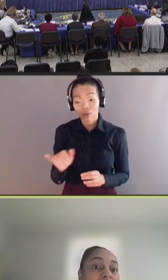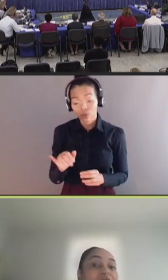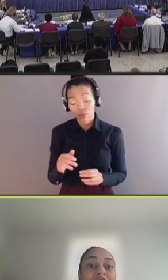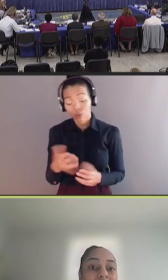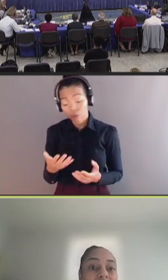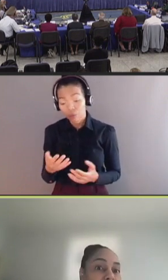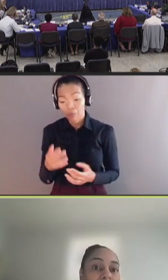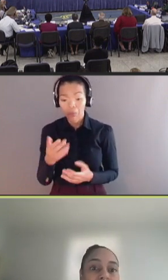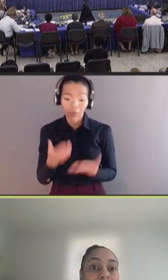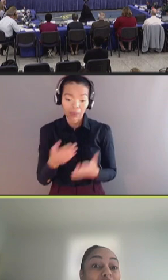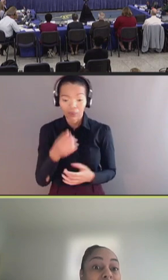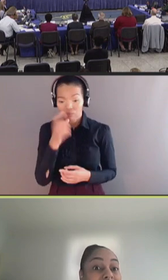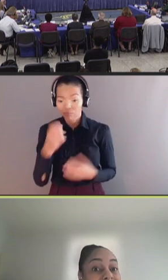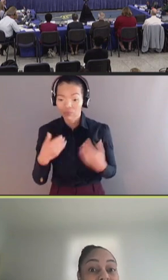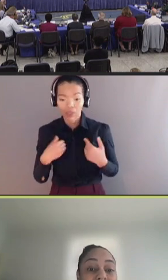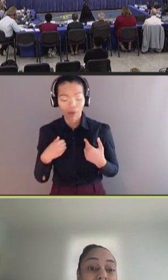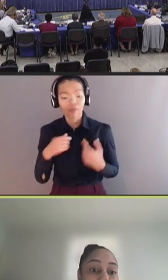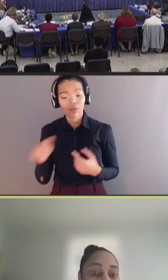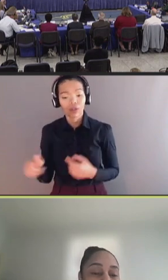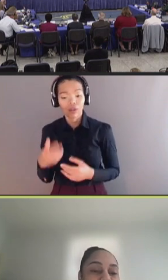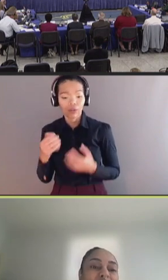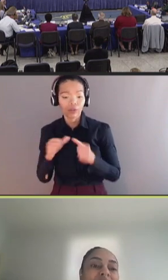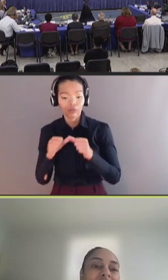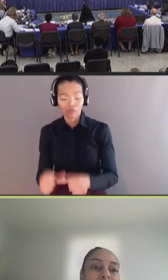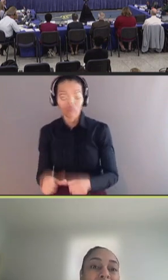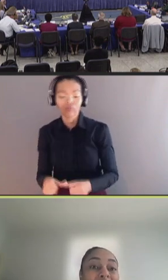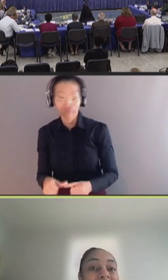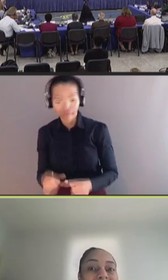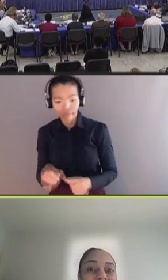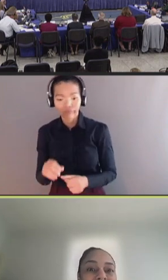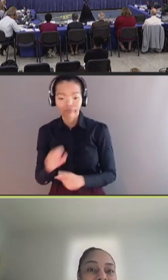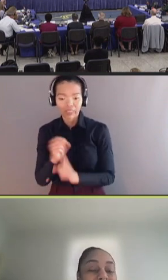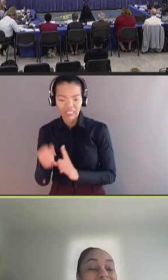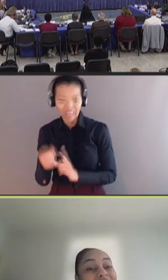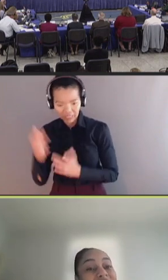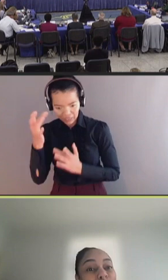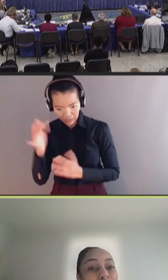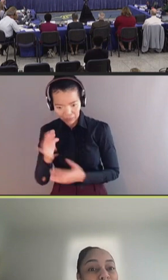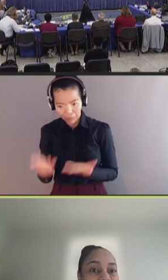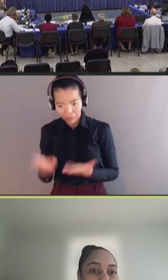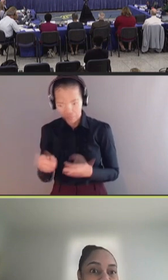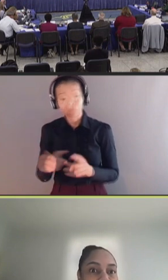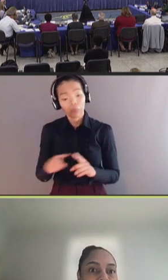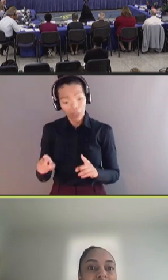have an underlying chronic condition or two, but that there is a real preventive measure.